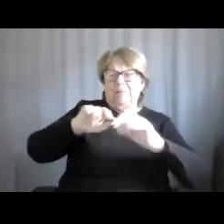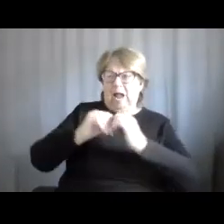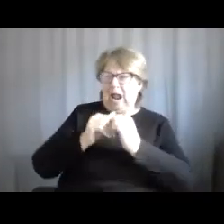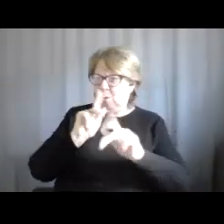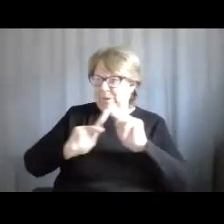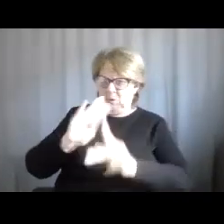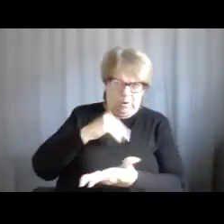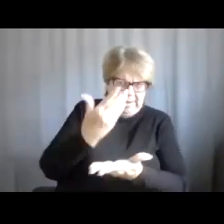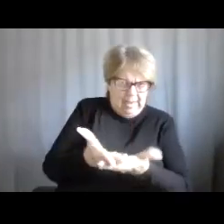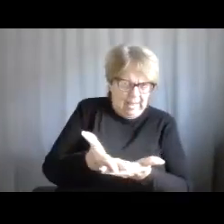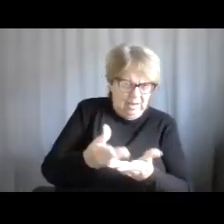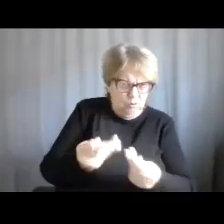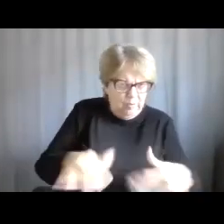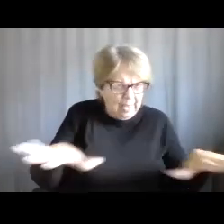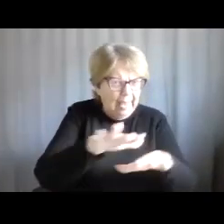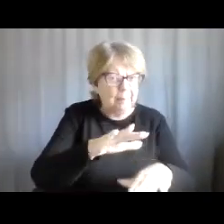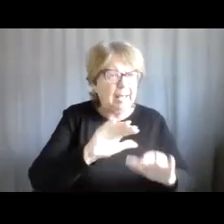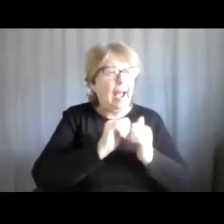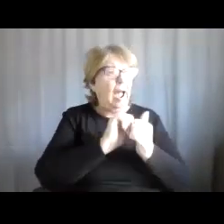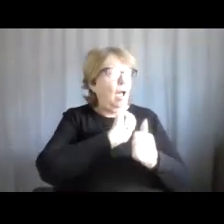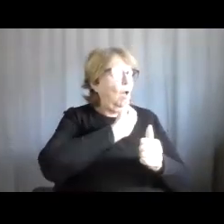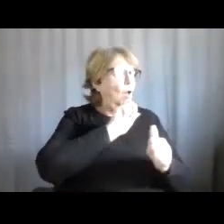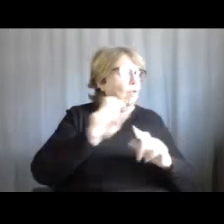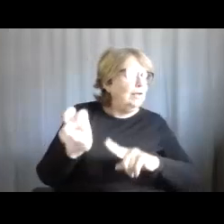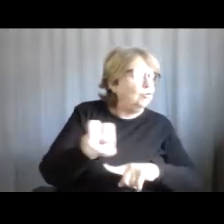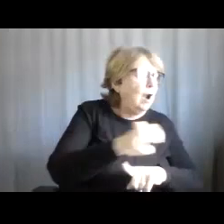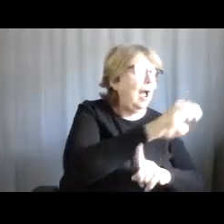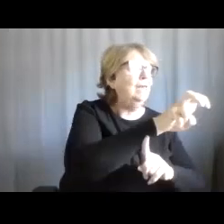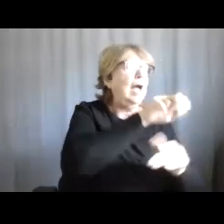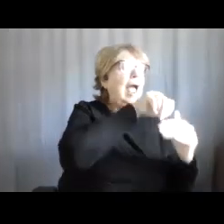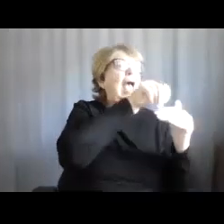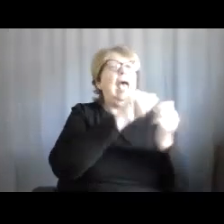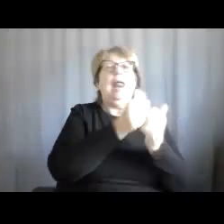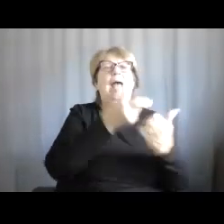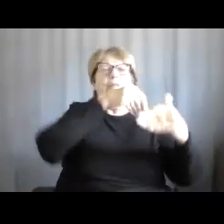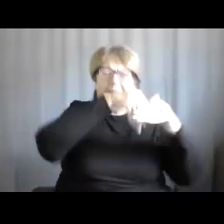how they travel to their destination and how they entered the building. [Roby Poche (DES)] We also reviewed a